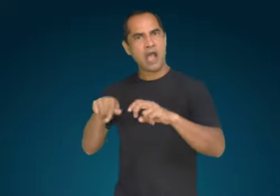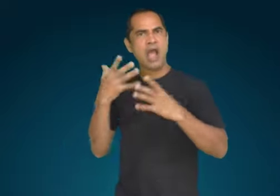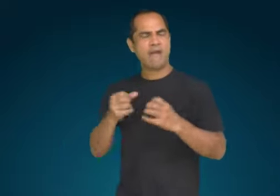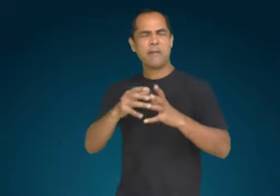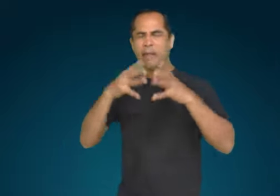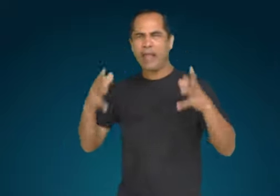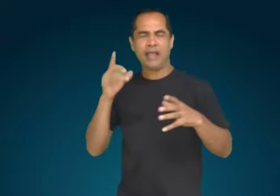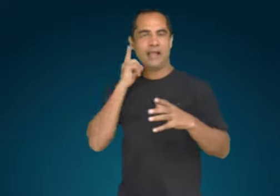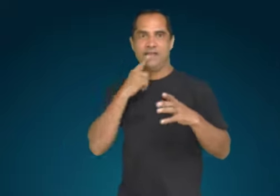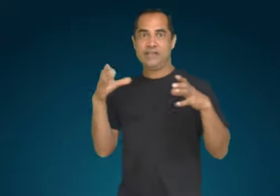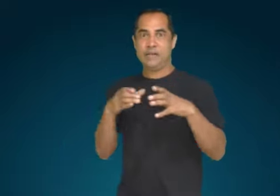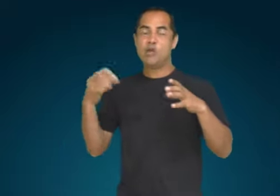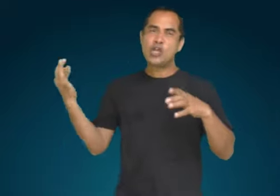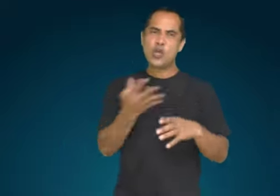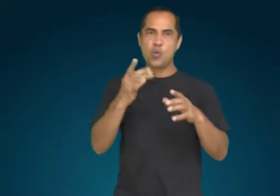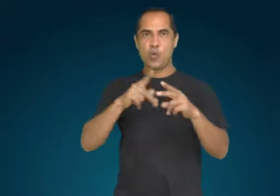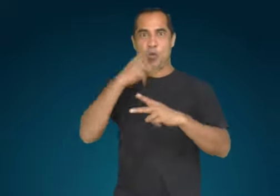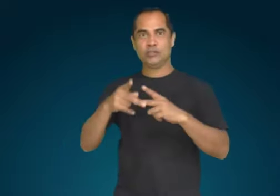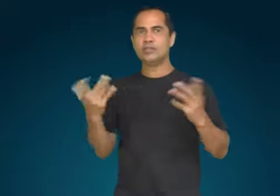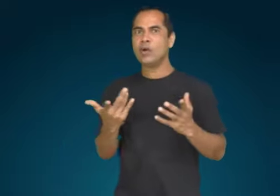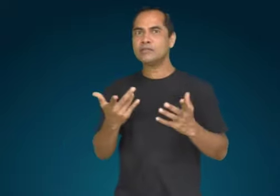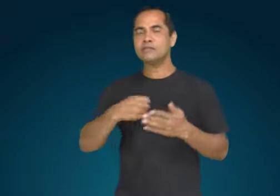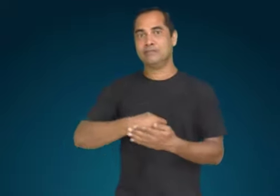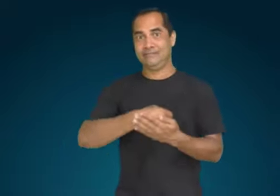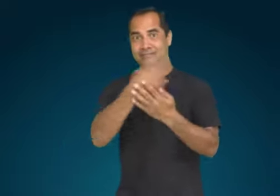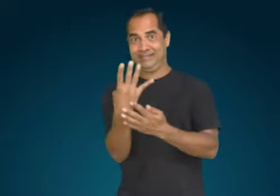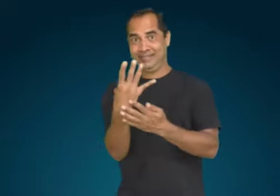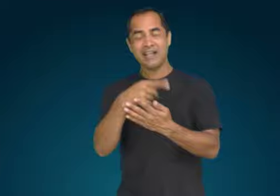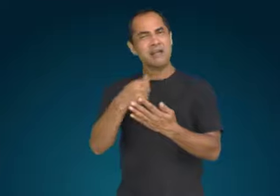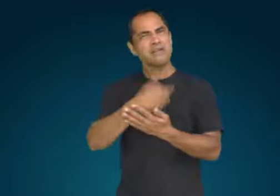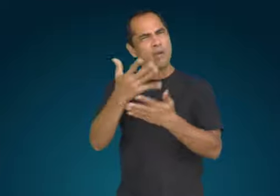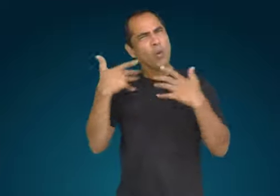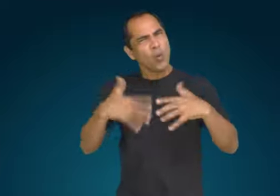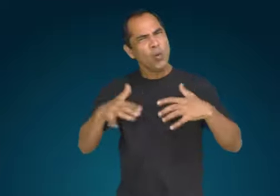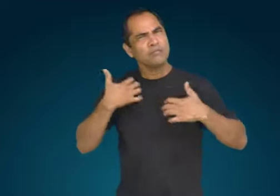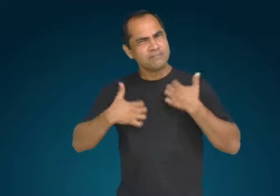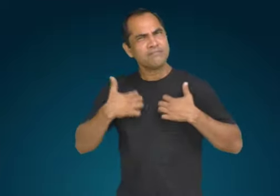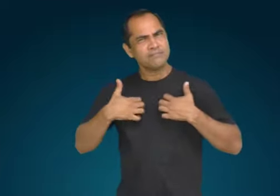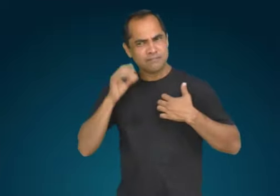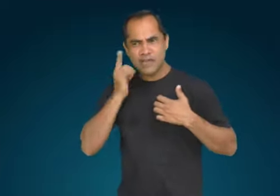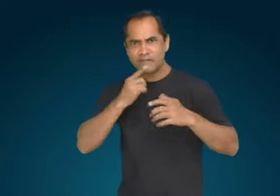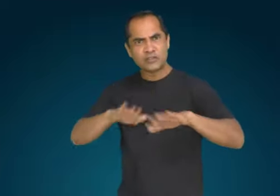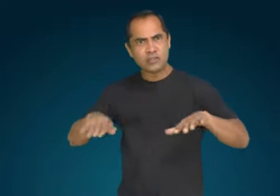to conduct a very important research about challenges related to education of deaf children